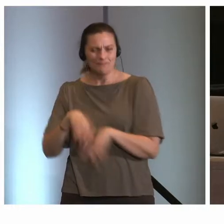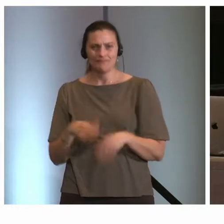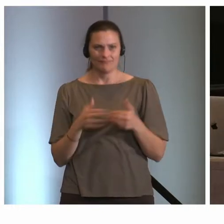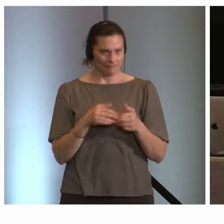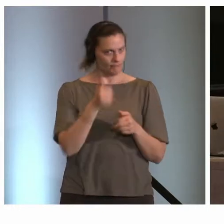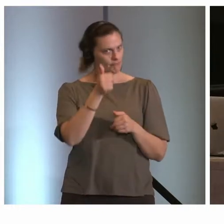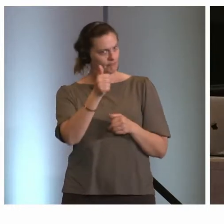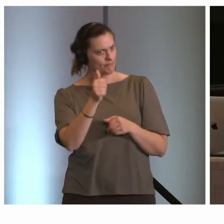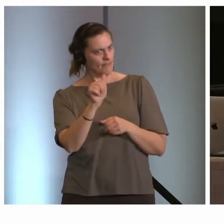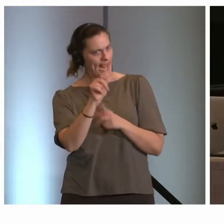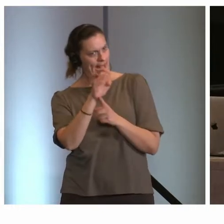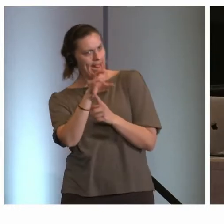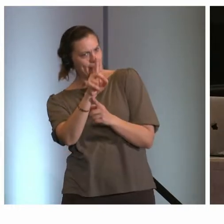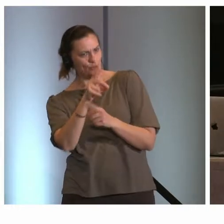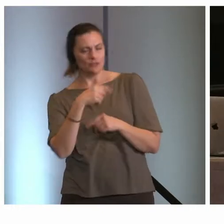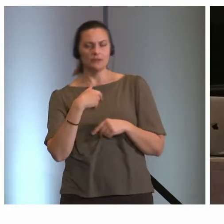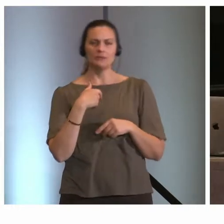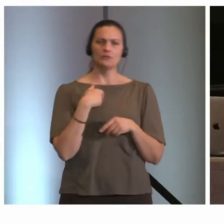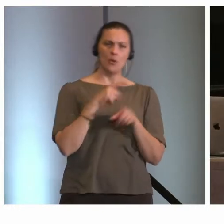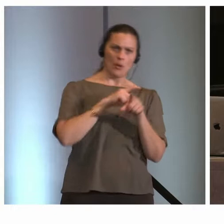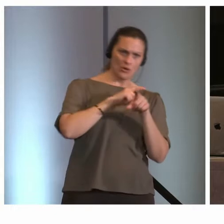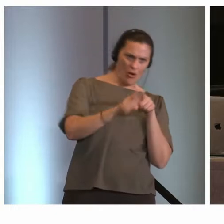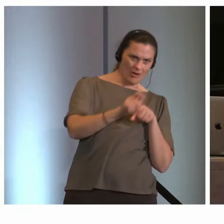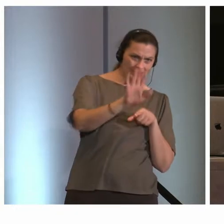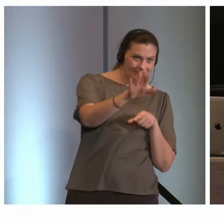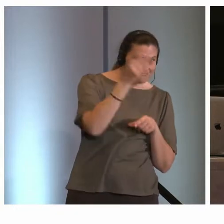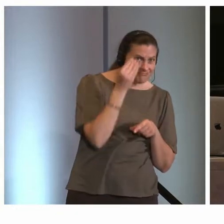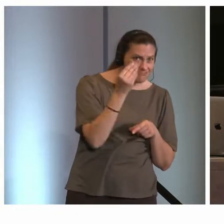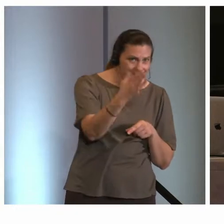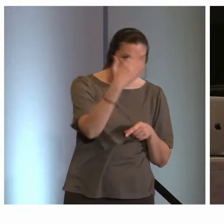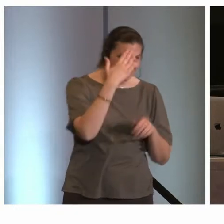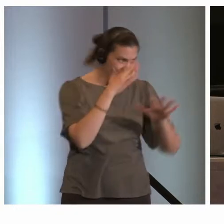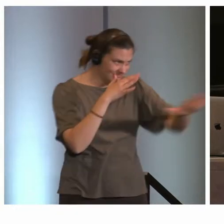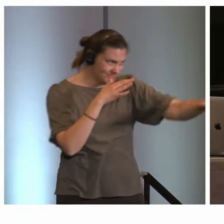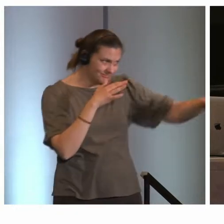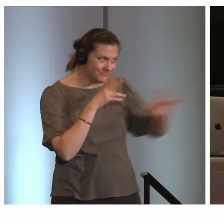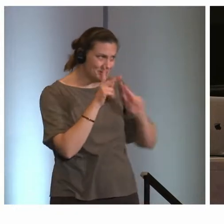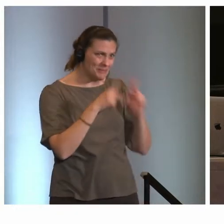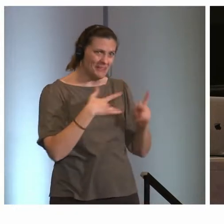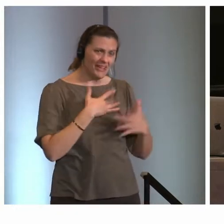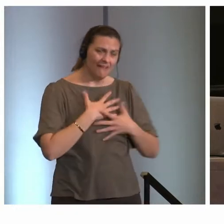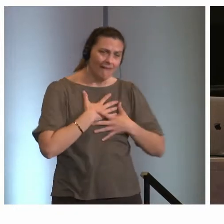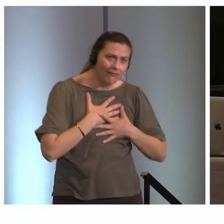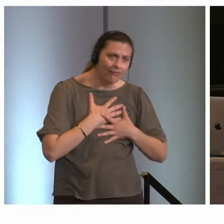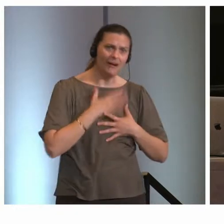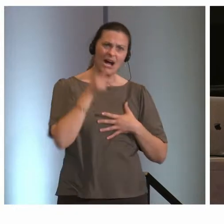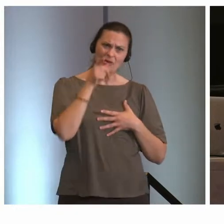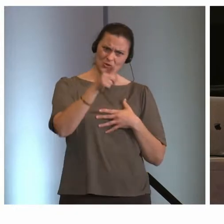on Seinfeld and I called him up and said, hey, there's a lot of